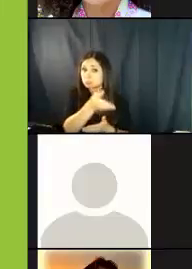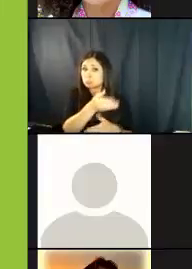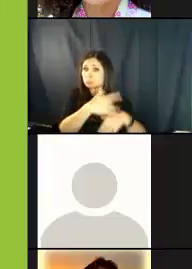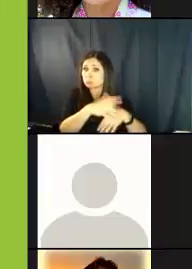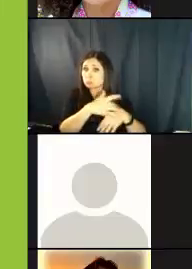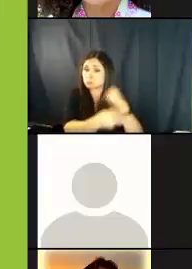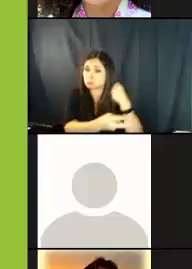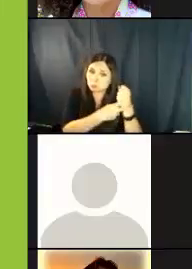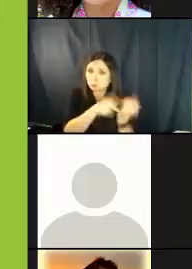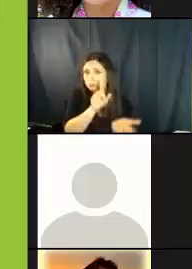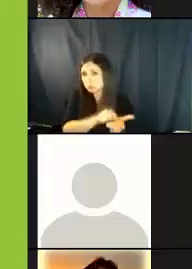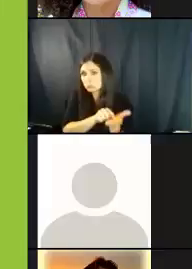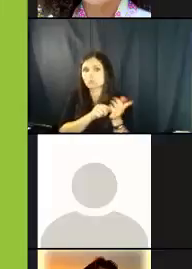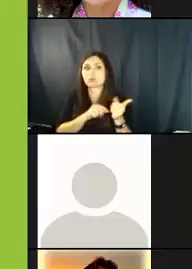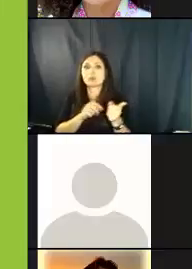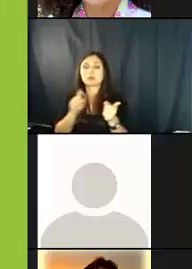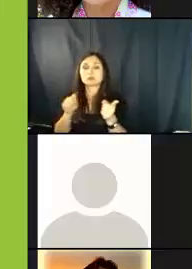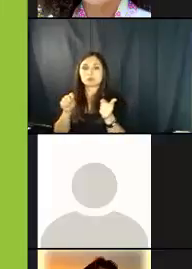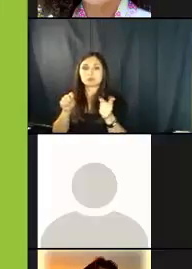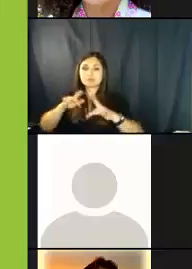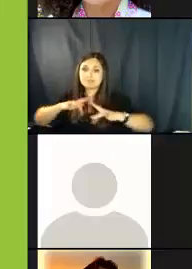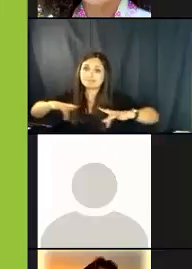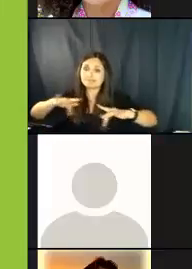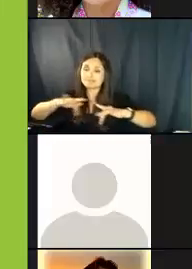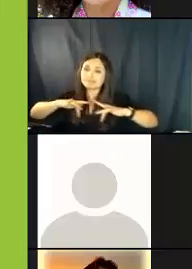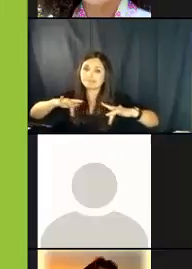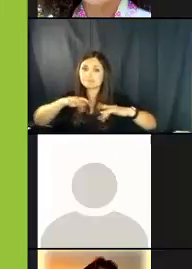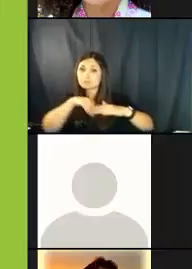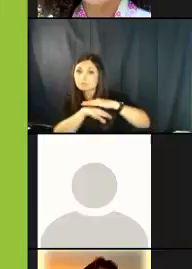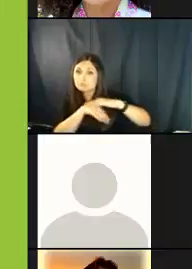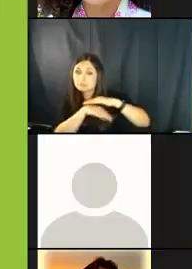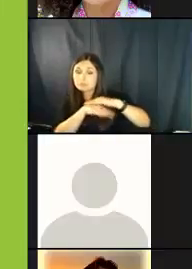To access the recording of this session, as summer mentioned, please visit the conference